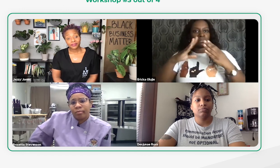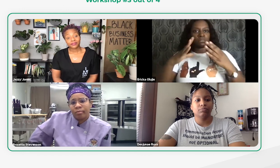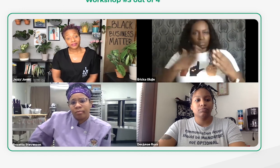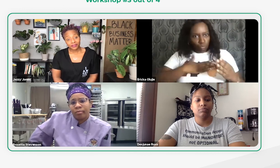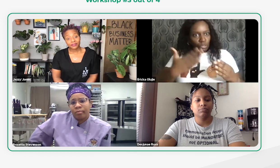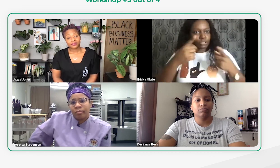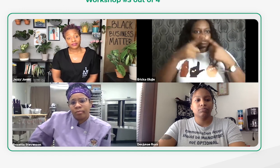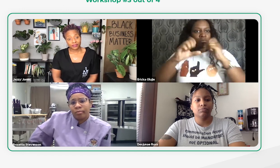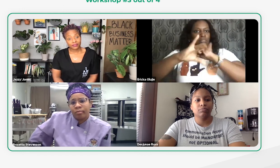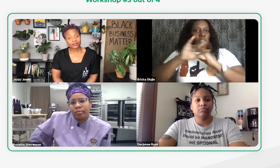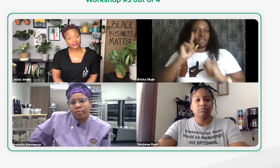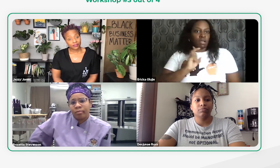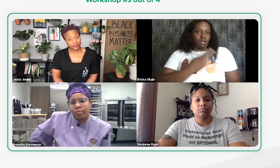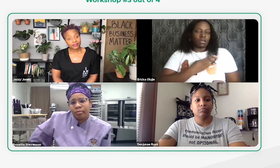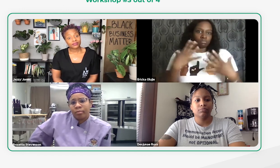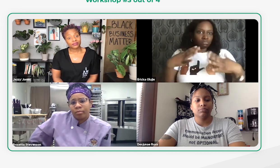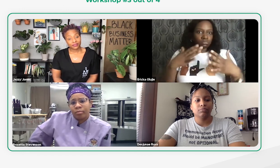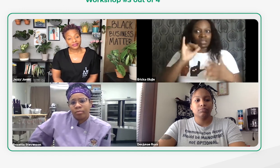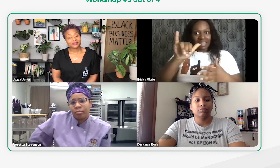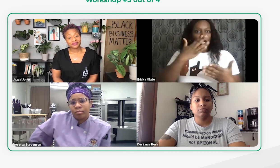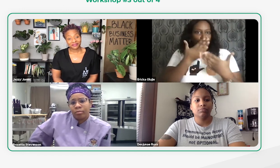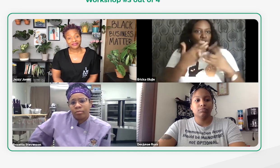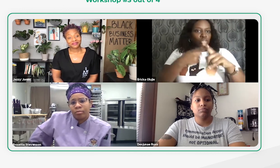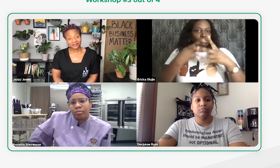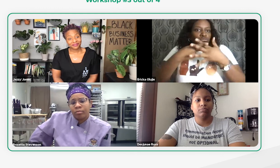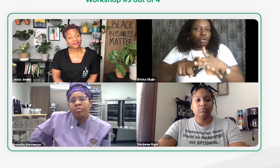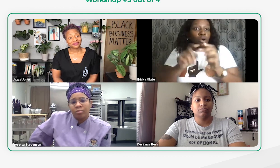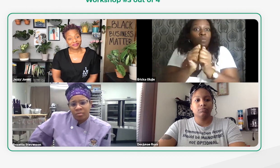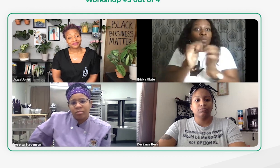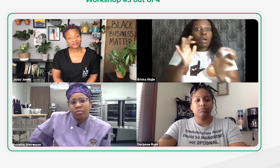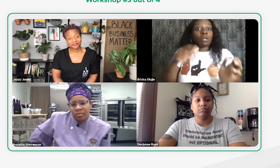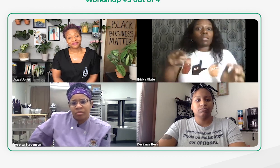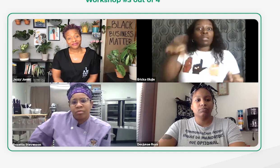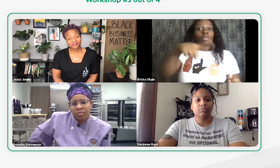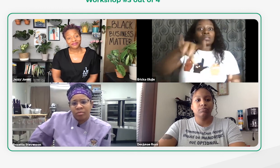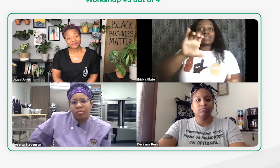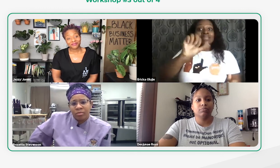in there learning center, to be willing to advertise for our community is a great start.